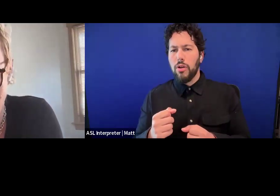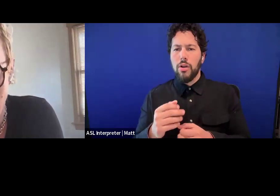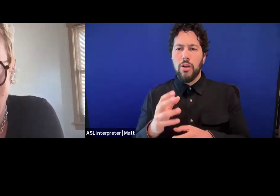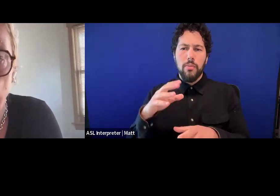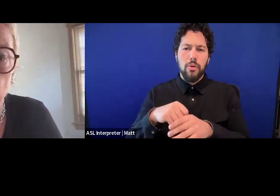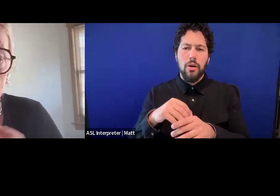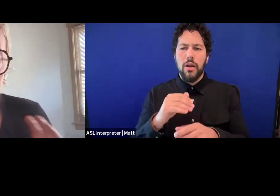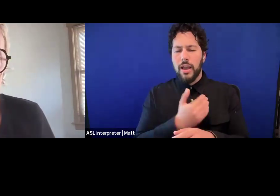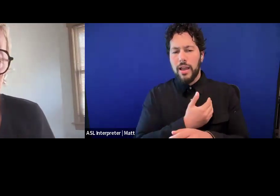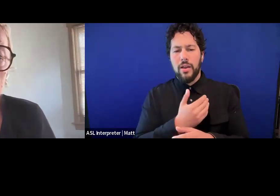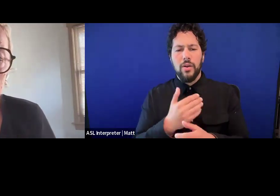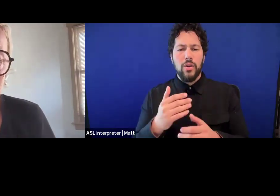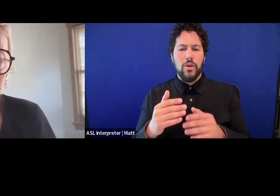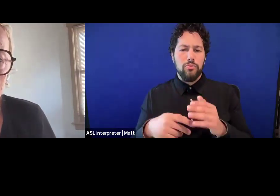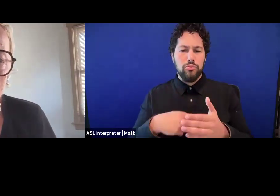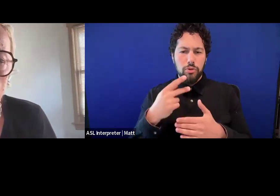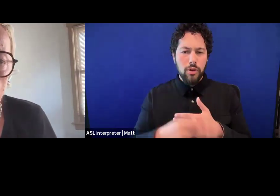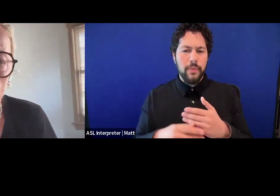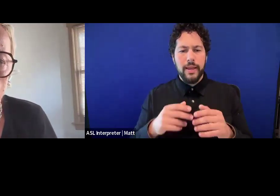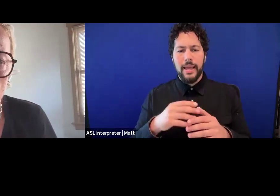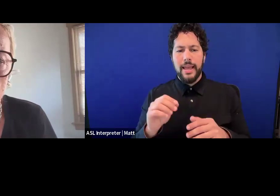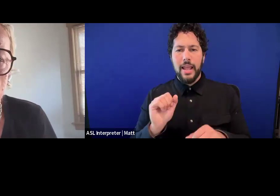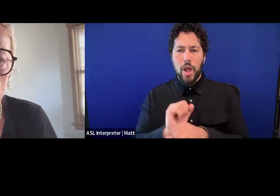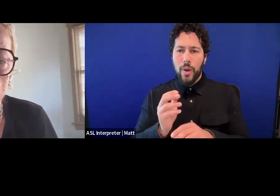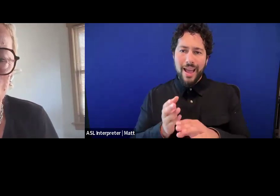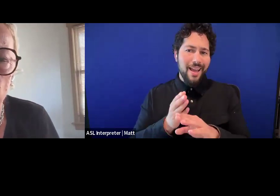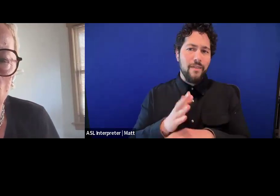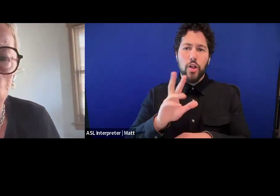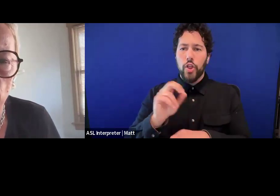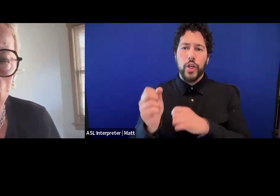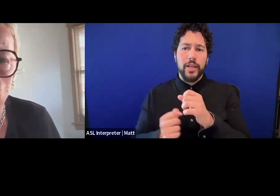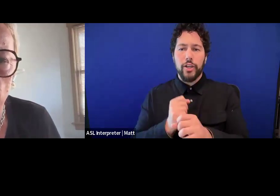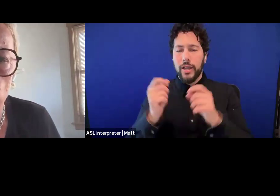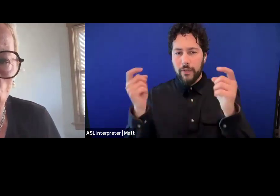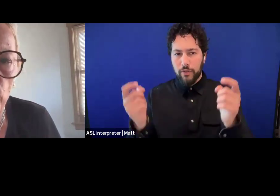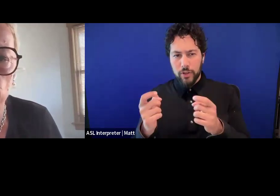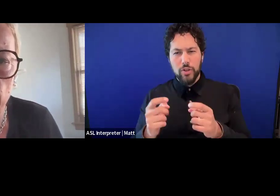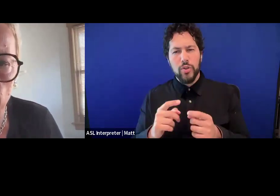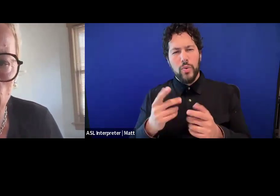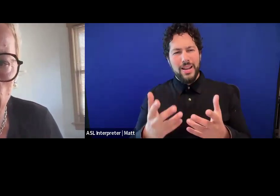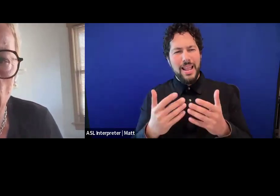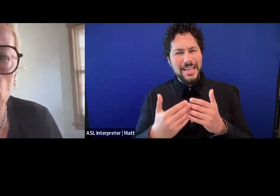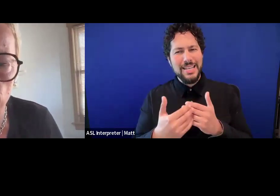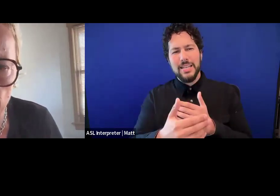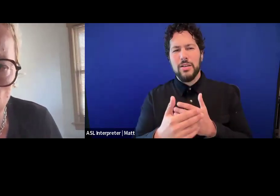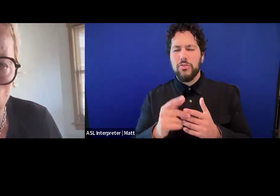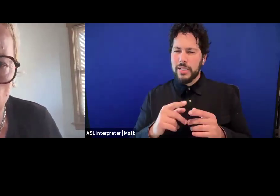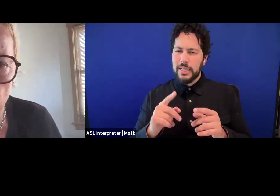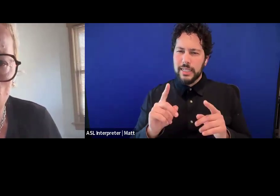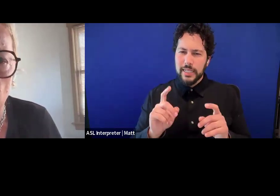period since, uh, that anniversary has been sort of, like, really questioning what we've been doing, how we've been doing it.